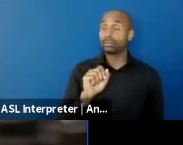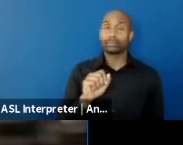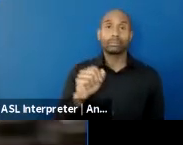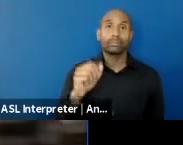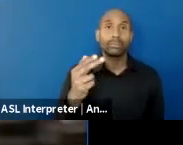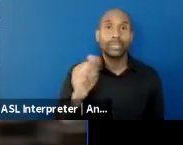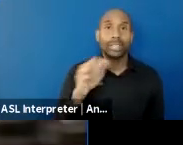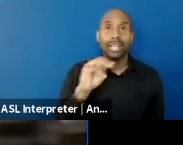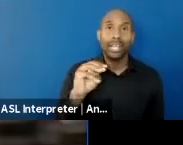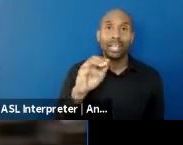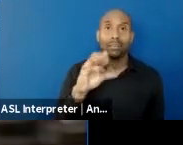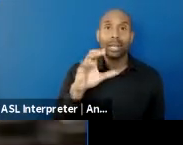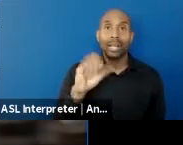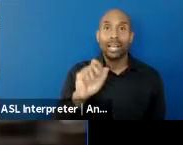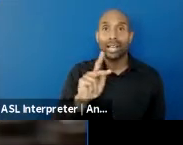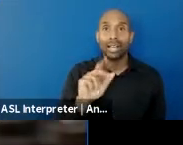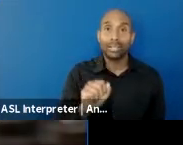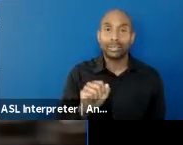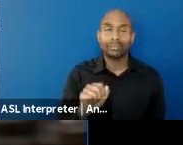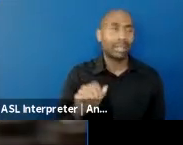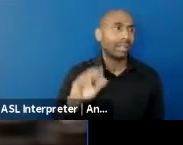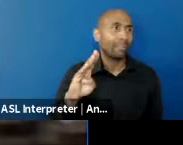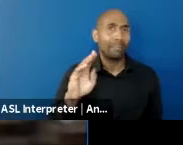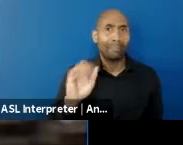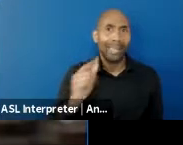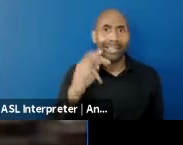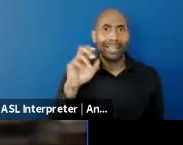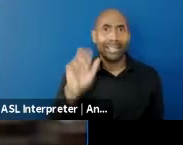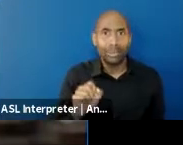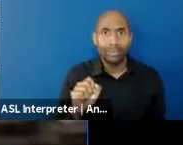I've been around this big world.